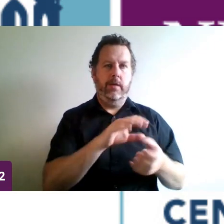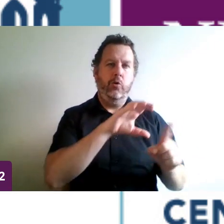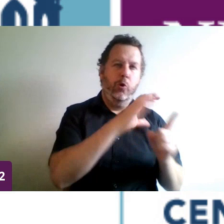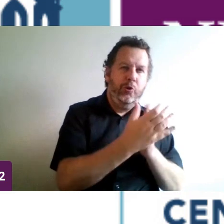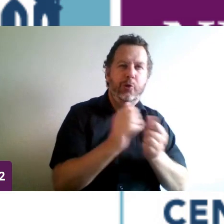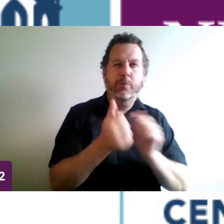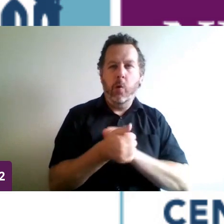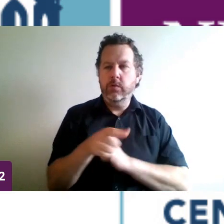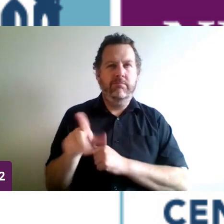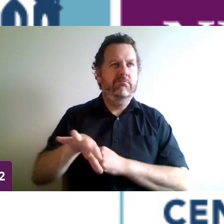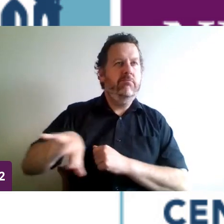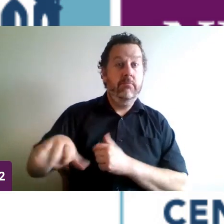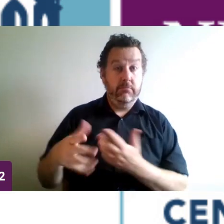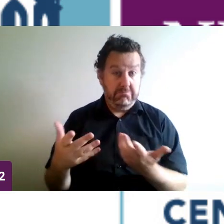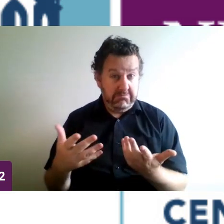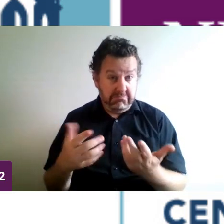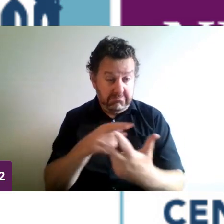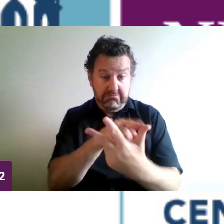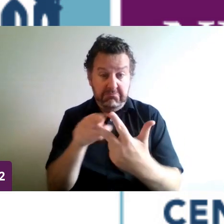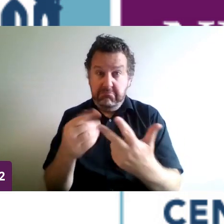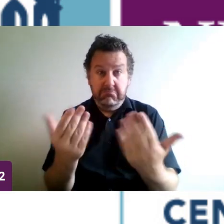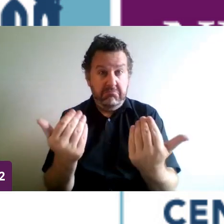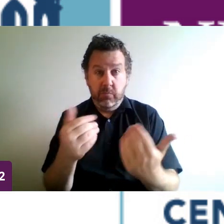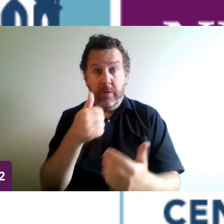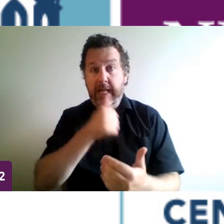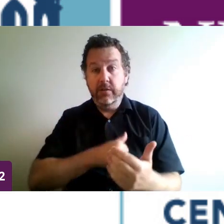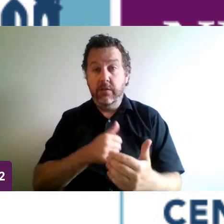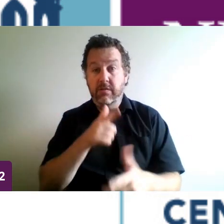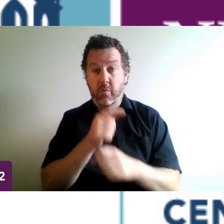culture, sports, etc? To any panellists want to answer that question?